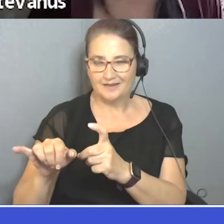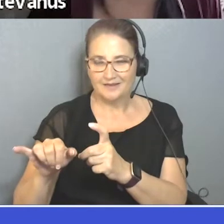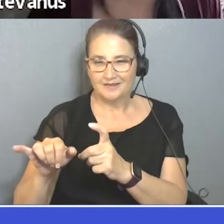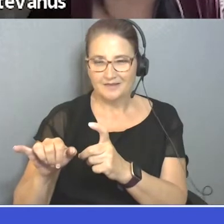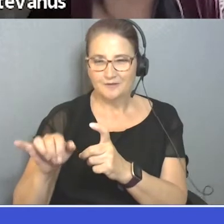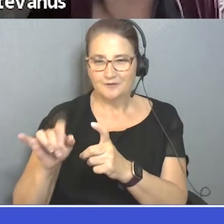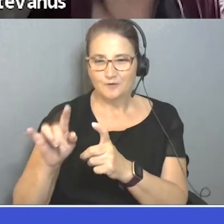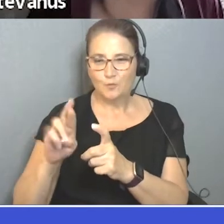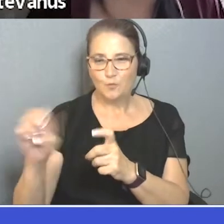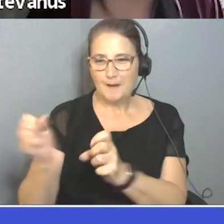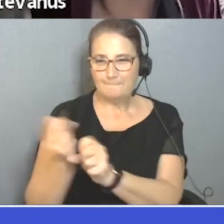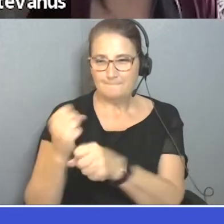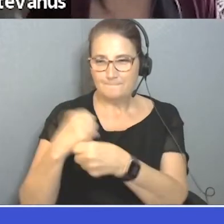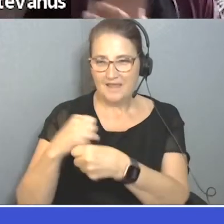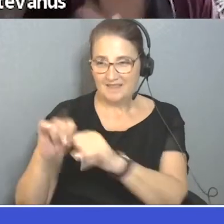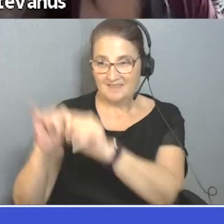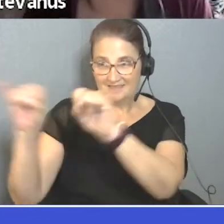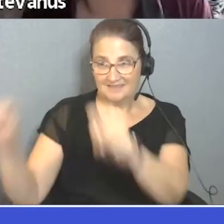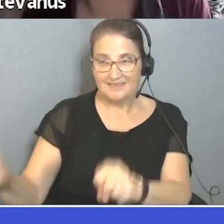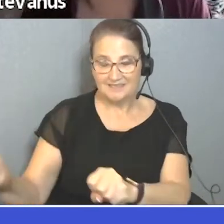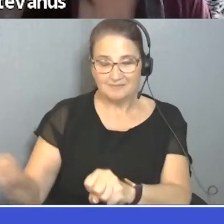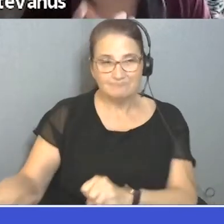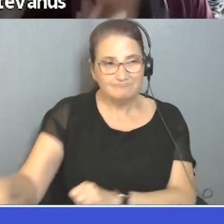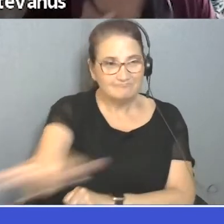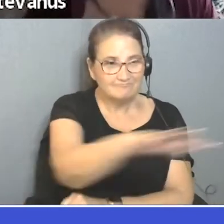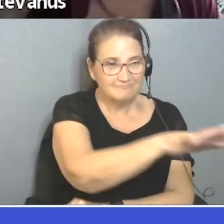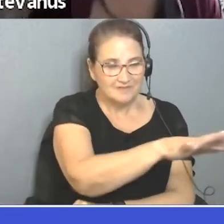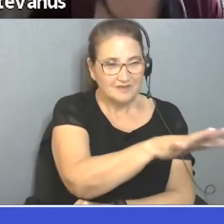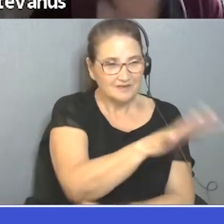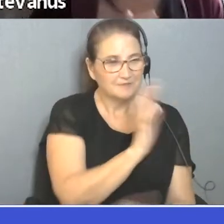order to remaining these systems around that so that they work for more